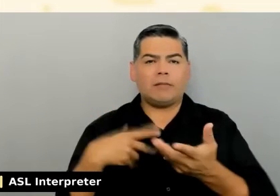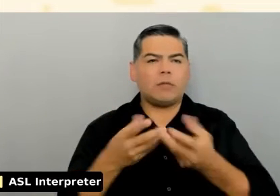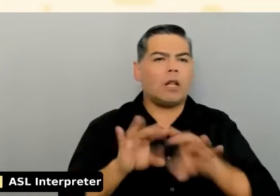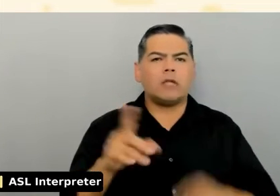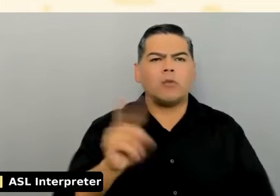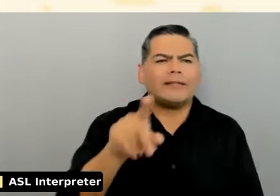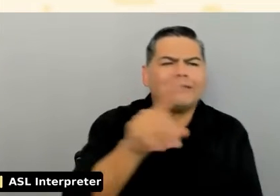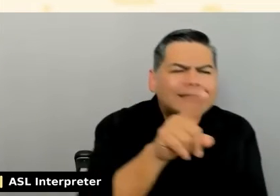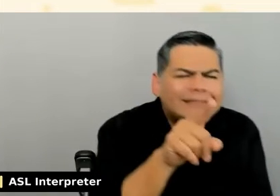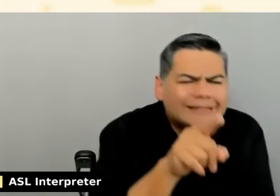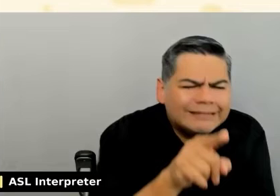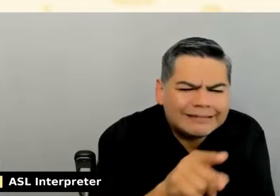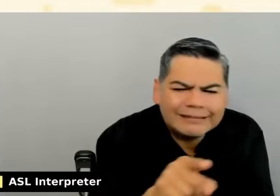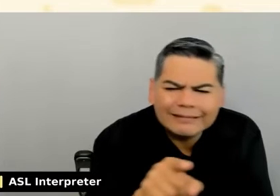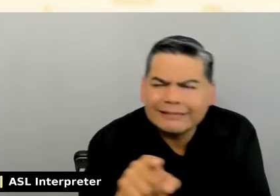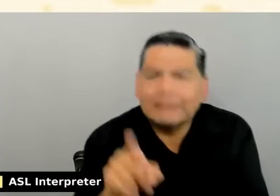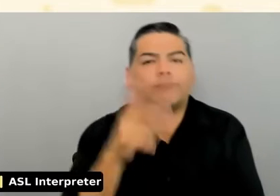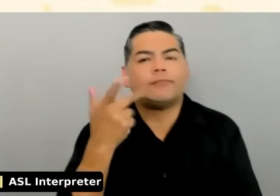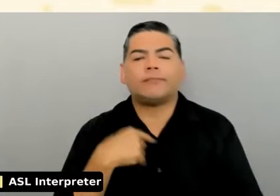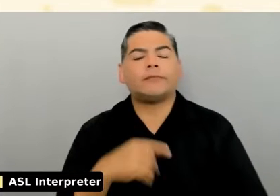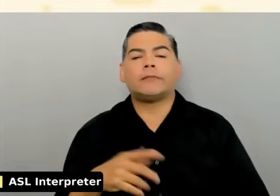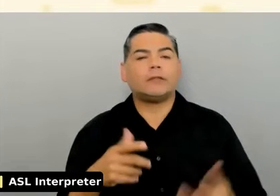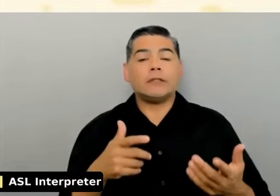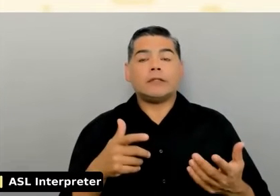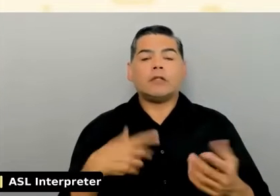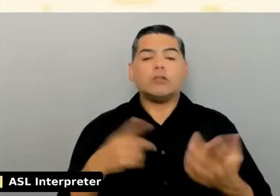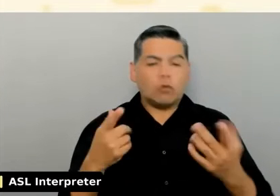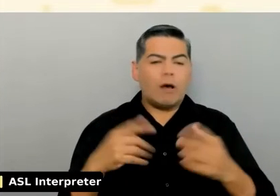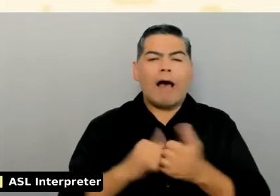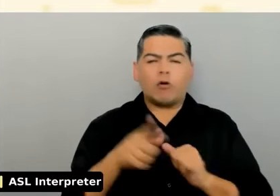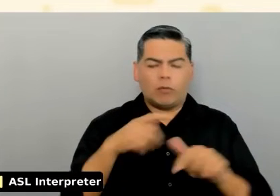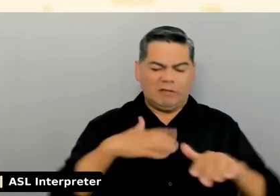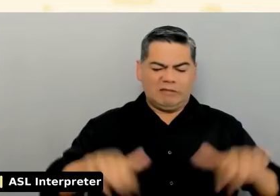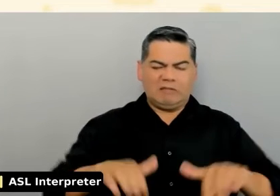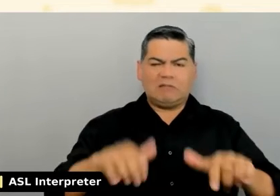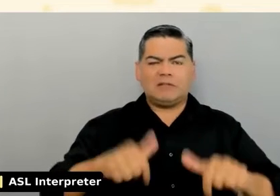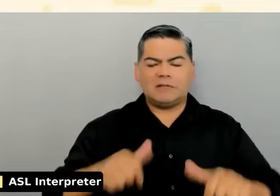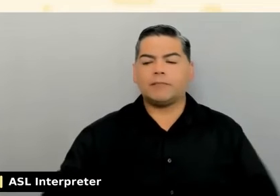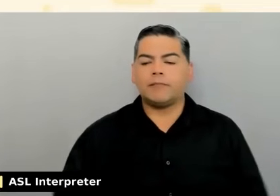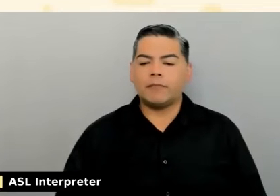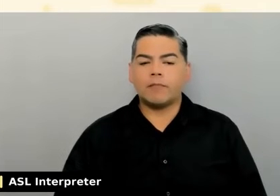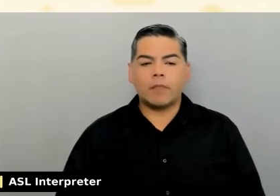Now to make this happen, again, there are two approaches.